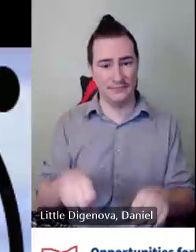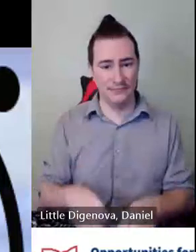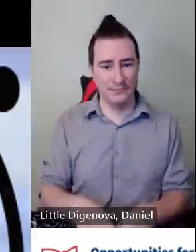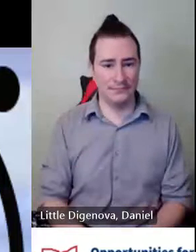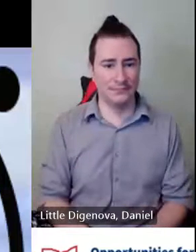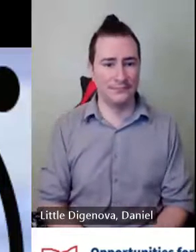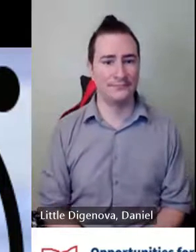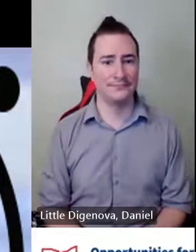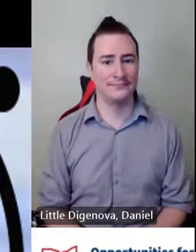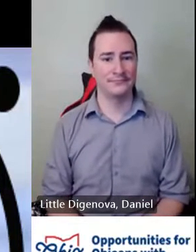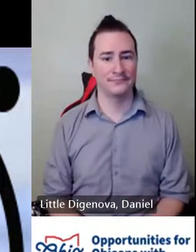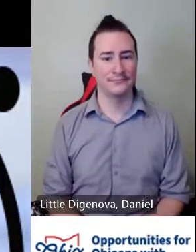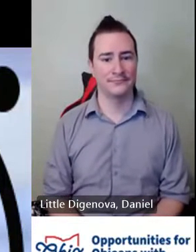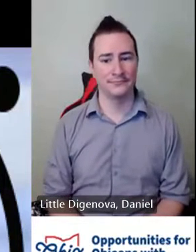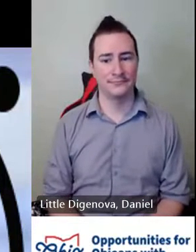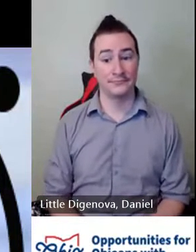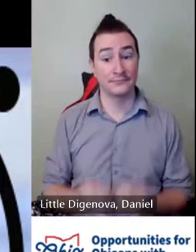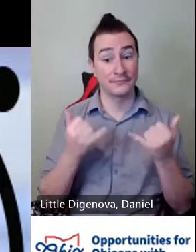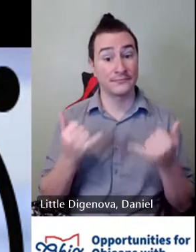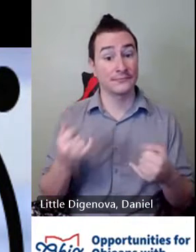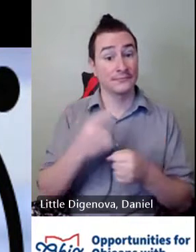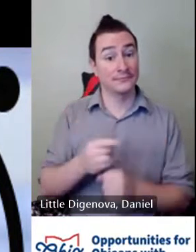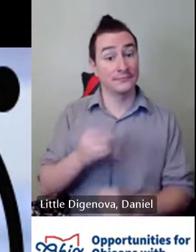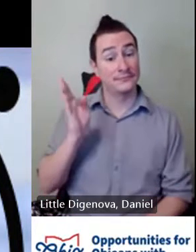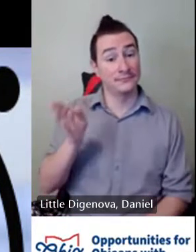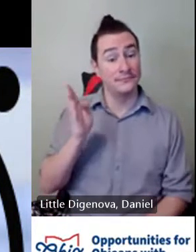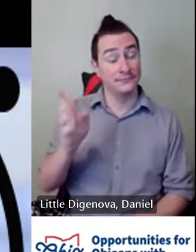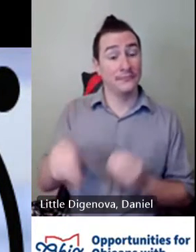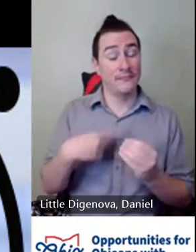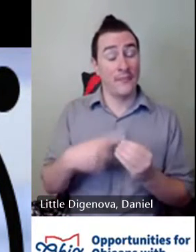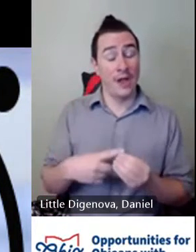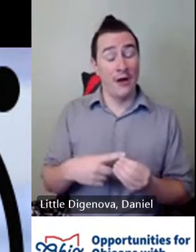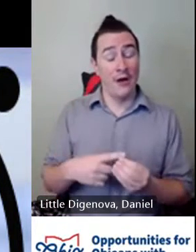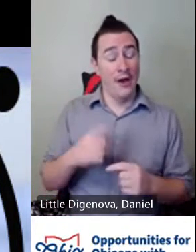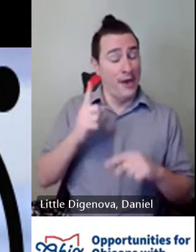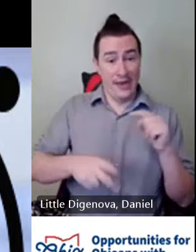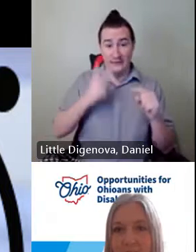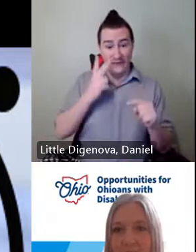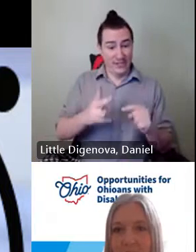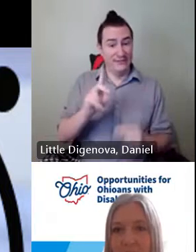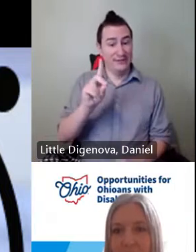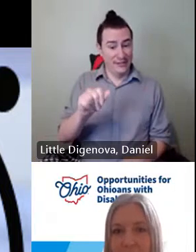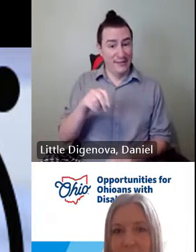Julie: Today's presentation on Invisible Disabilities in the Workplace begins with an overview of what an invisible